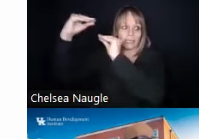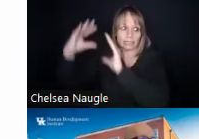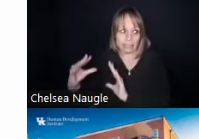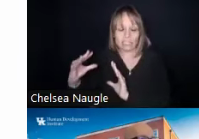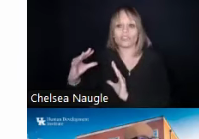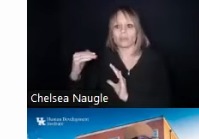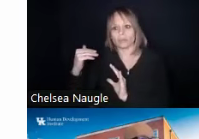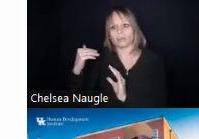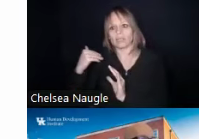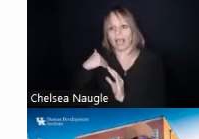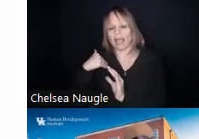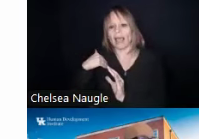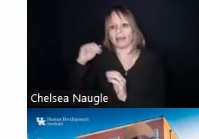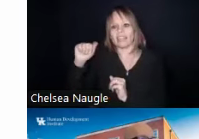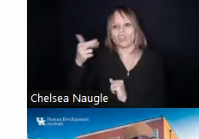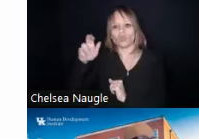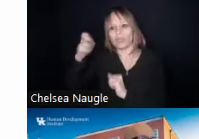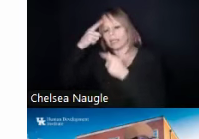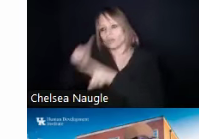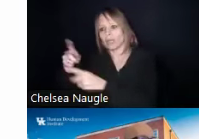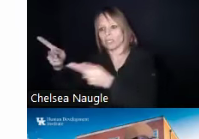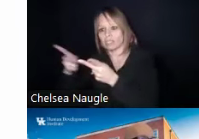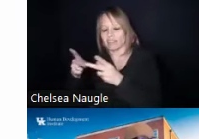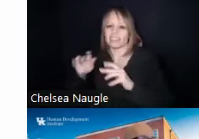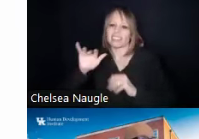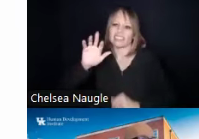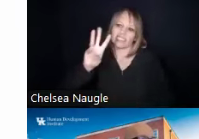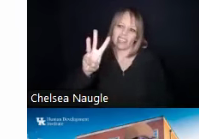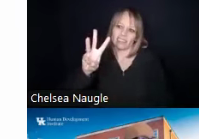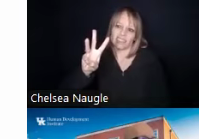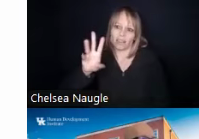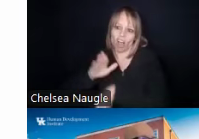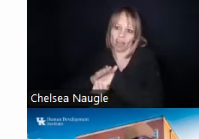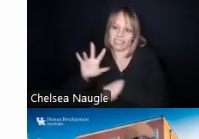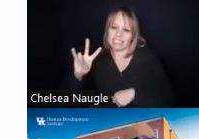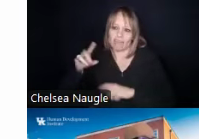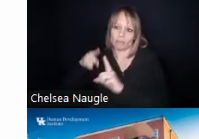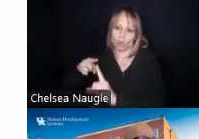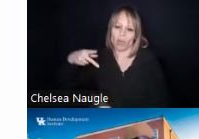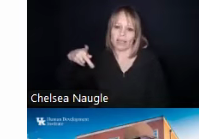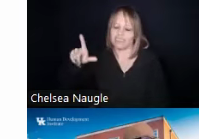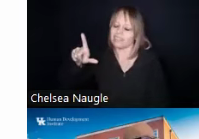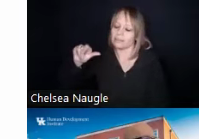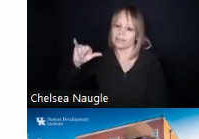six there on a seven-point Likert scale that uh you know these things help. parents were, you know, having a much